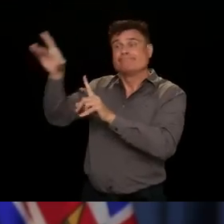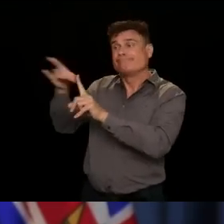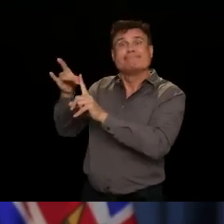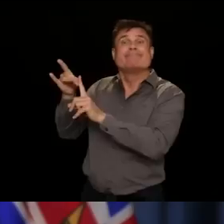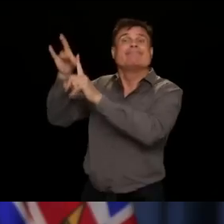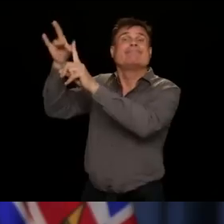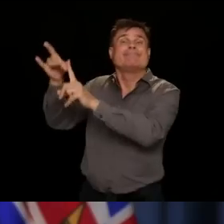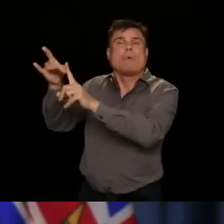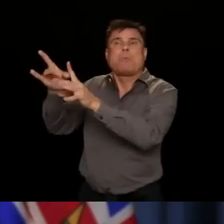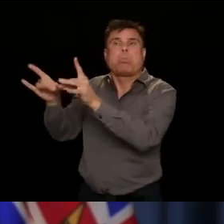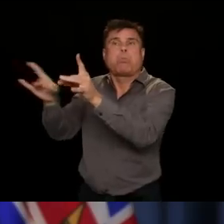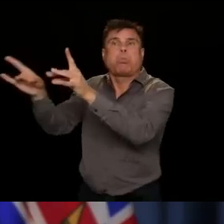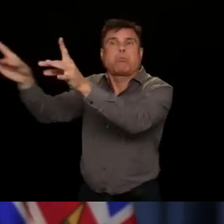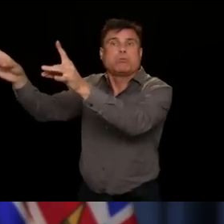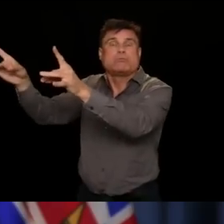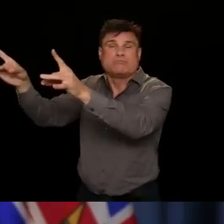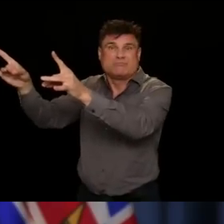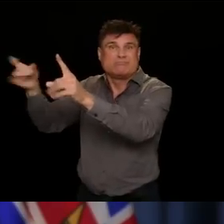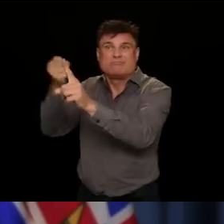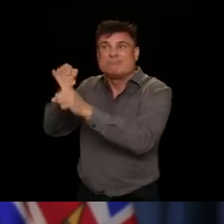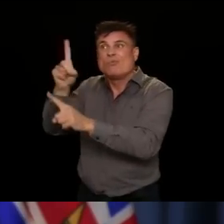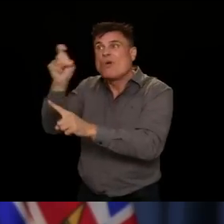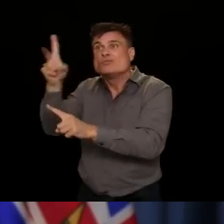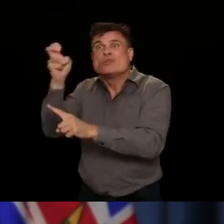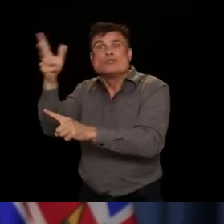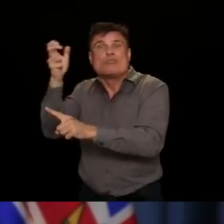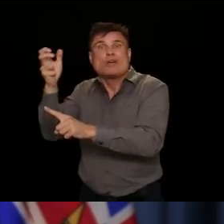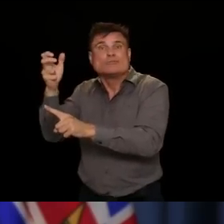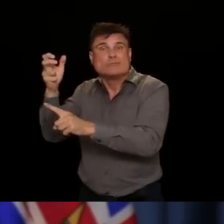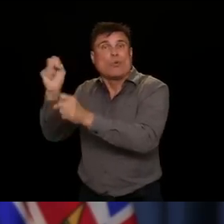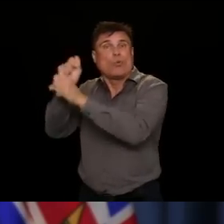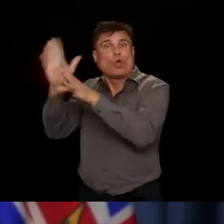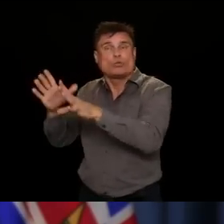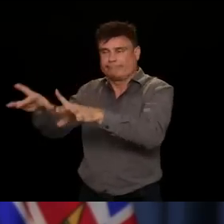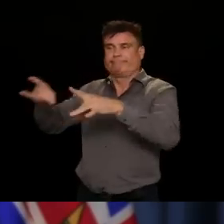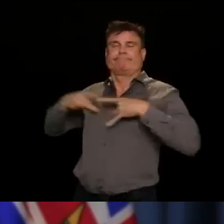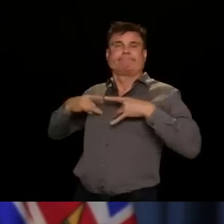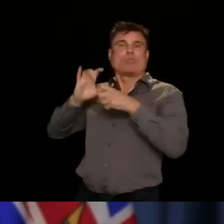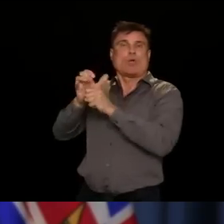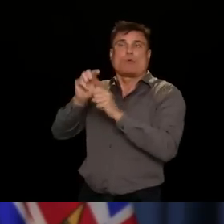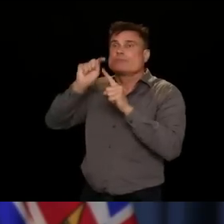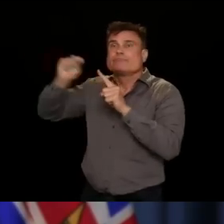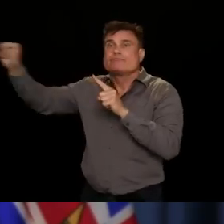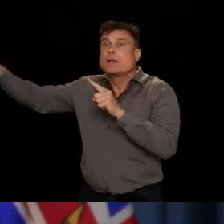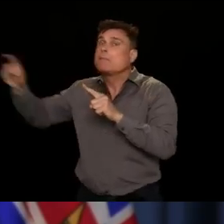and those measures haven't been taken.